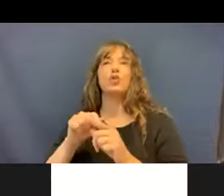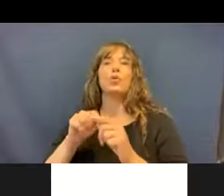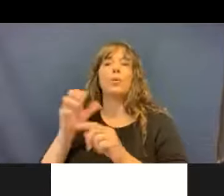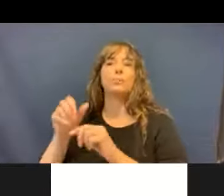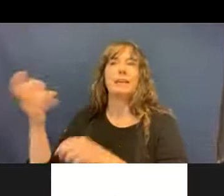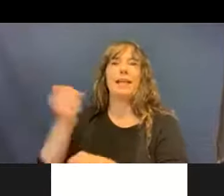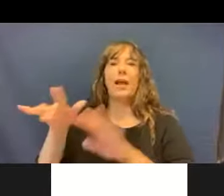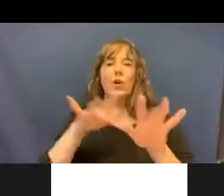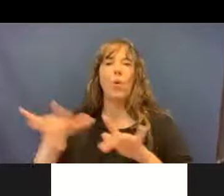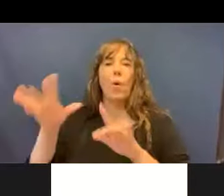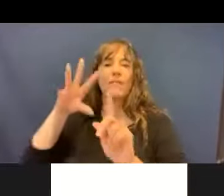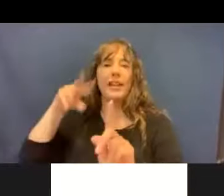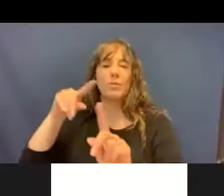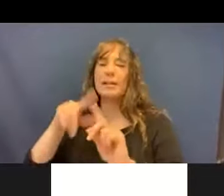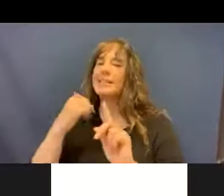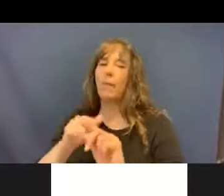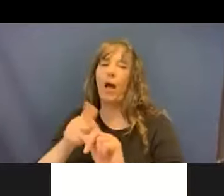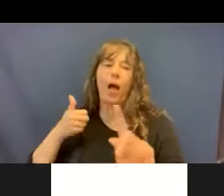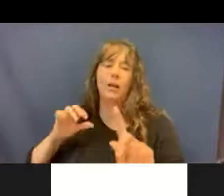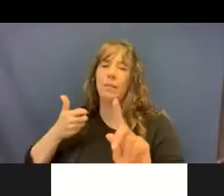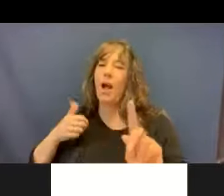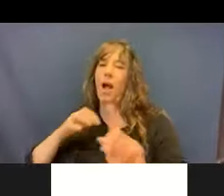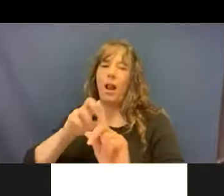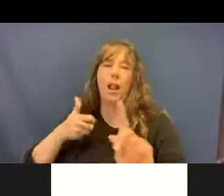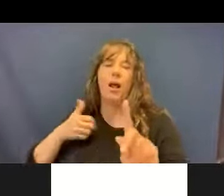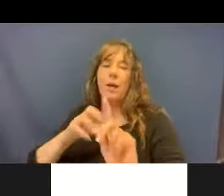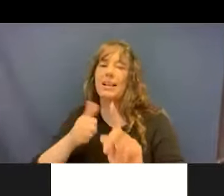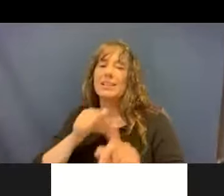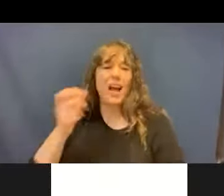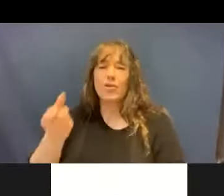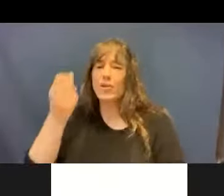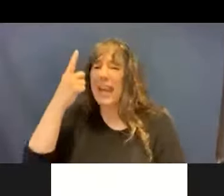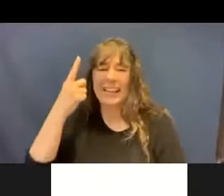was still always falling behind because I wasn't really understanding these two hour,